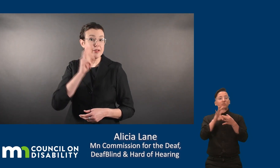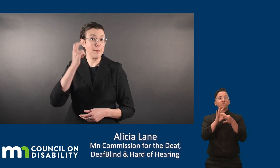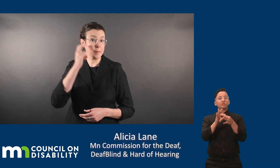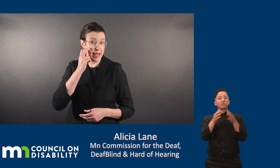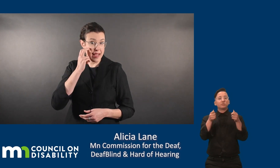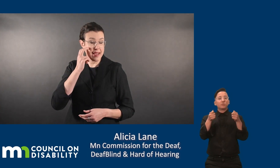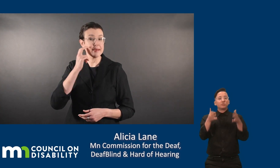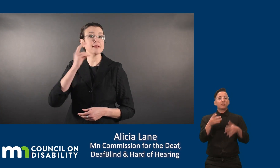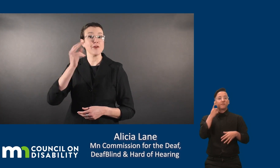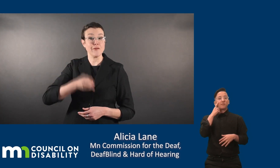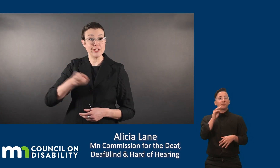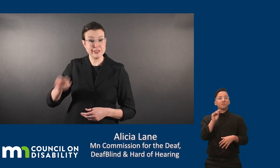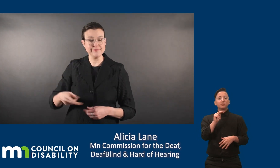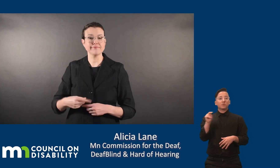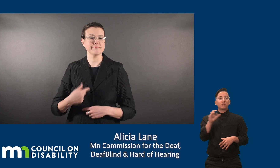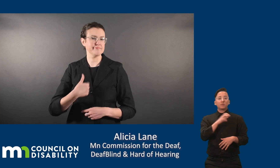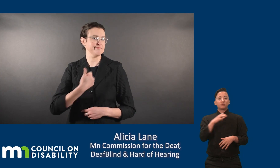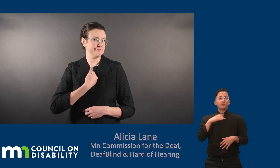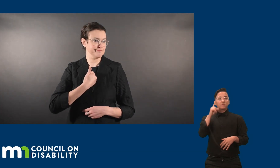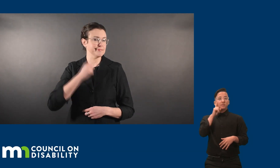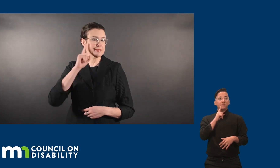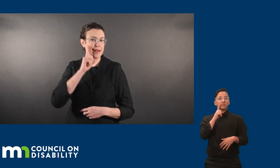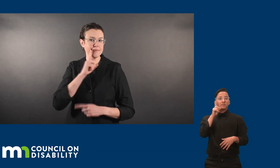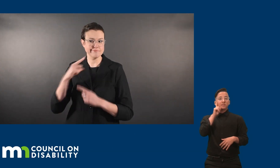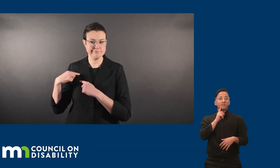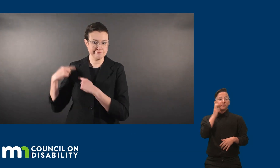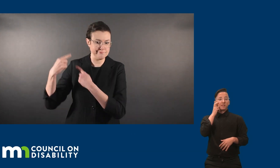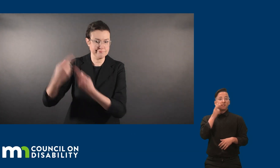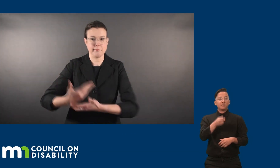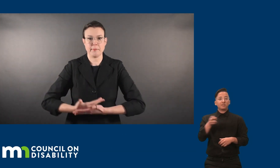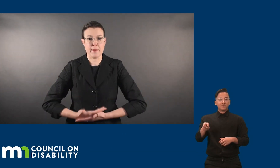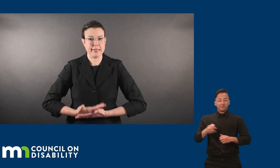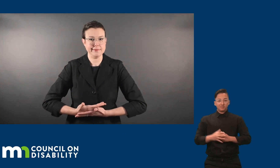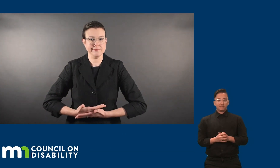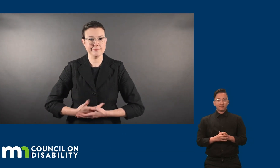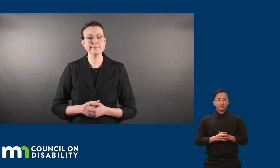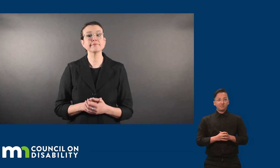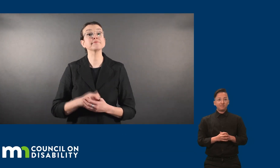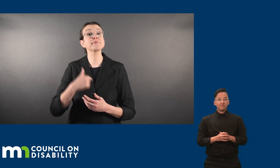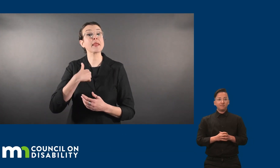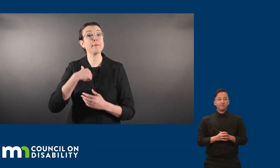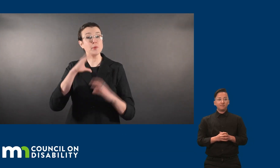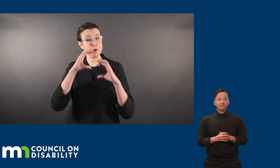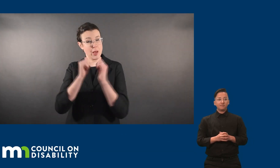DeafBlind, and Hard of Hearing. I've been deaf since I was a baby,